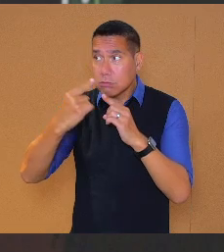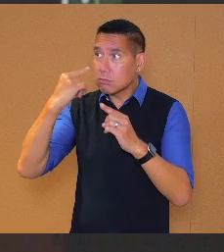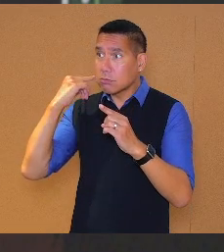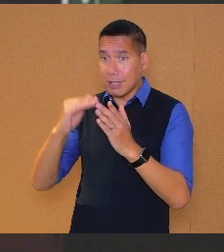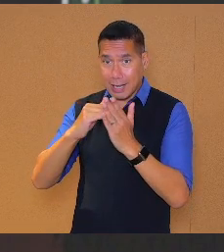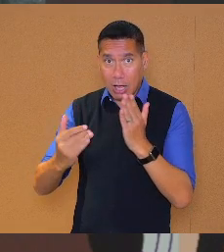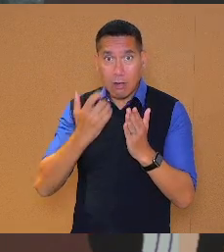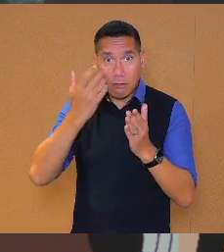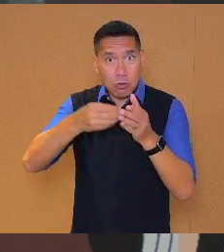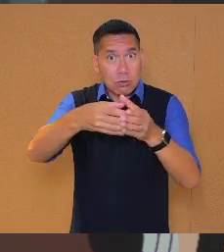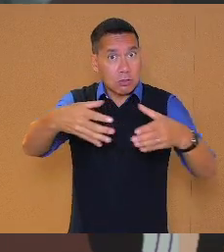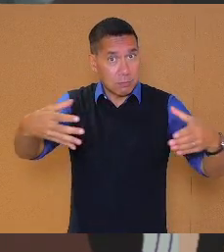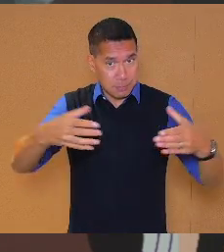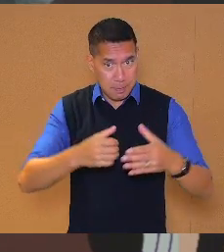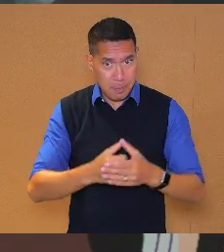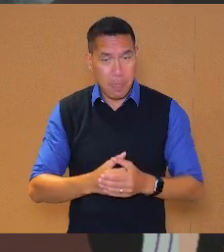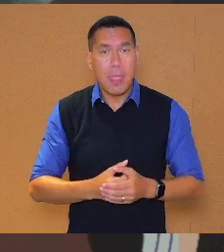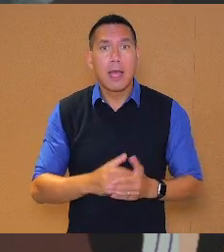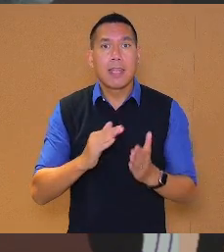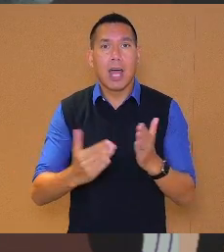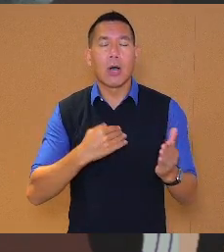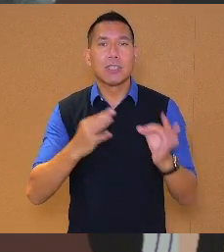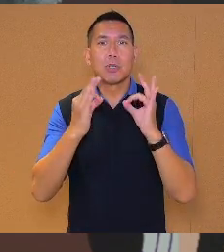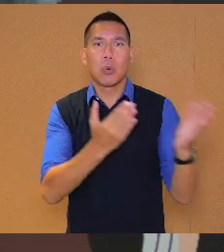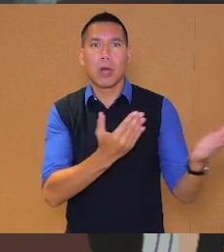present, and emerging. We would now like to say a special welcome to Parliamentary Secretary Steve